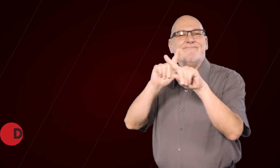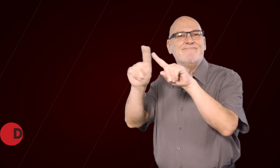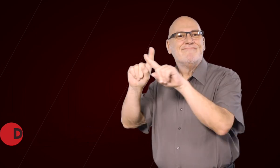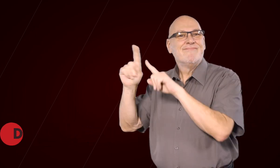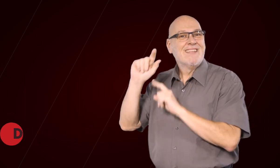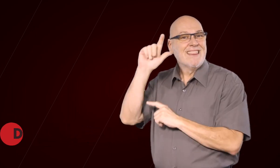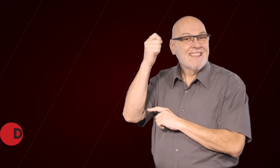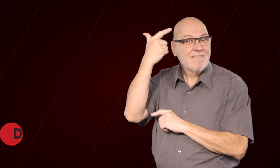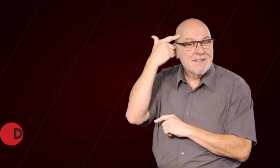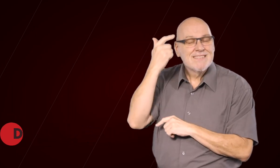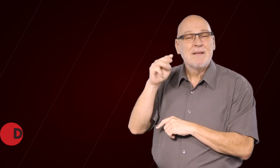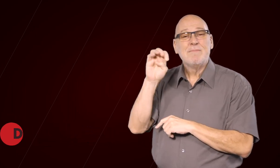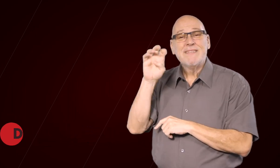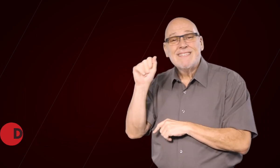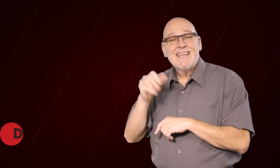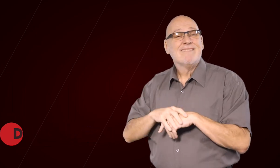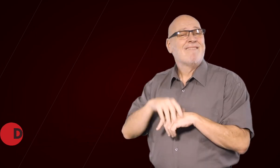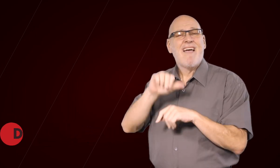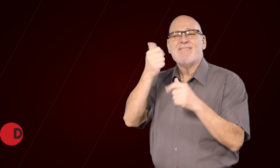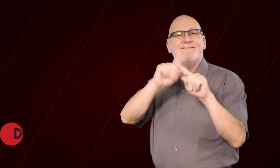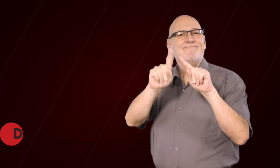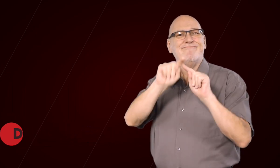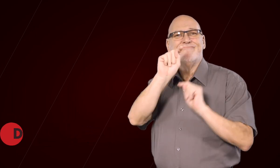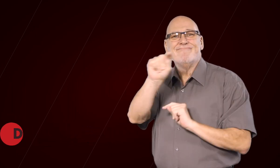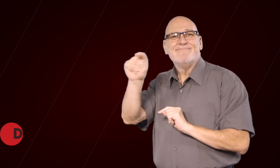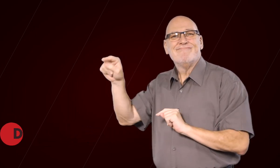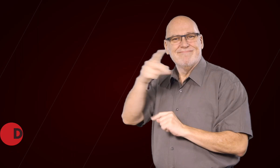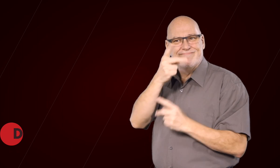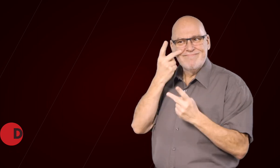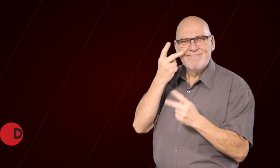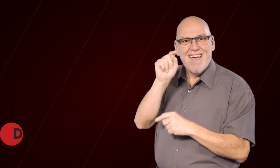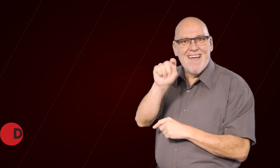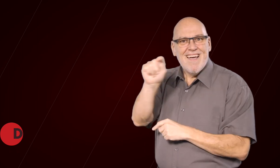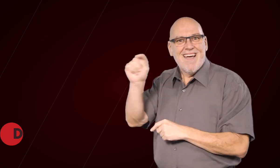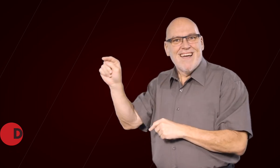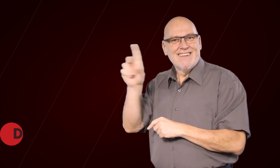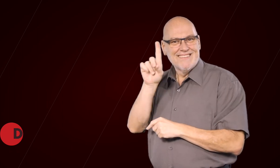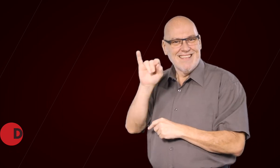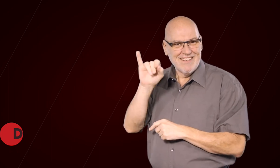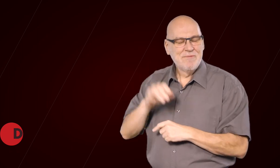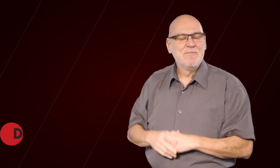through government media and other places. Have you wondered